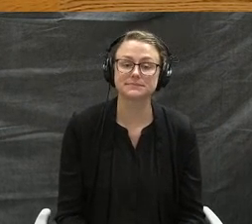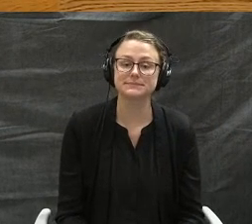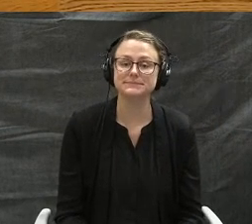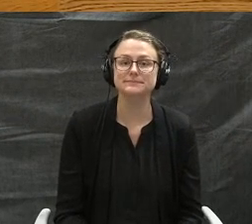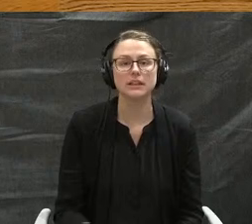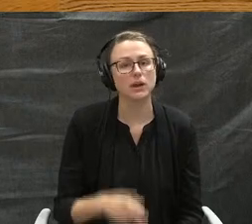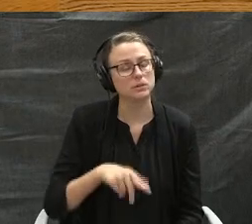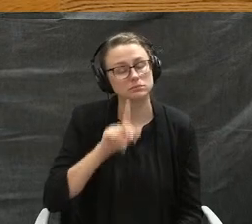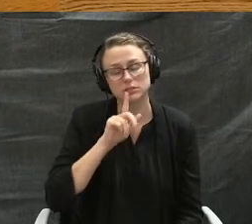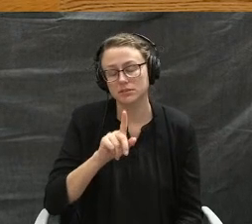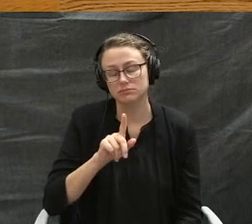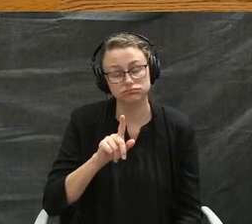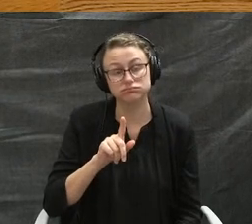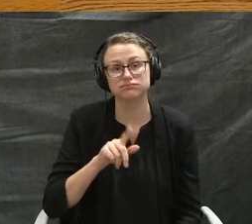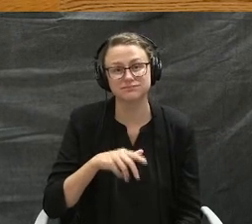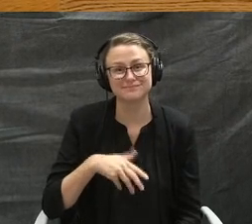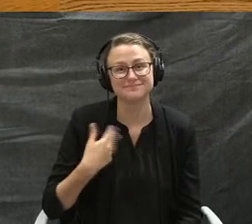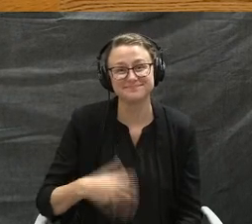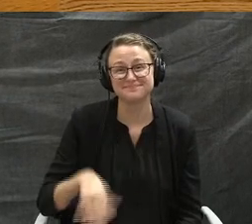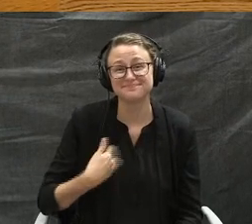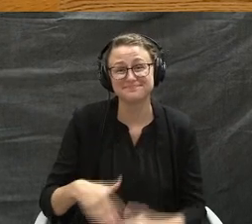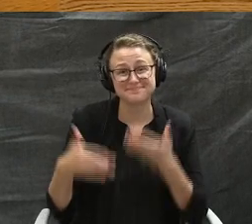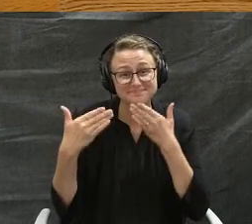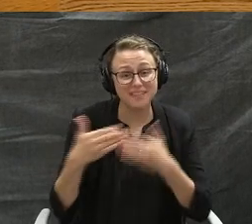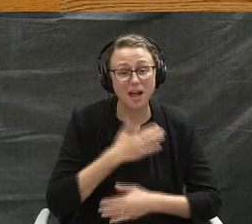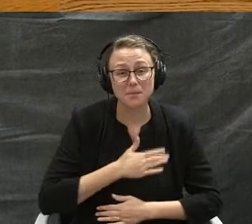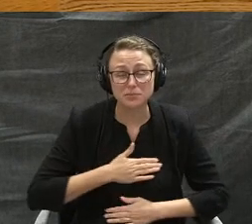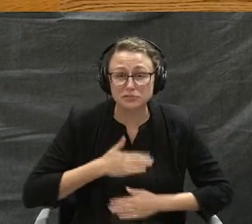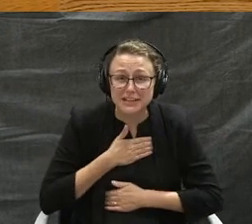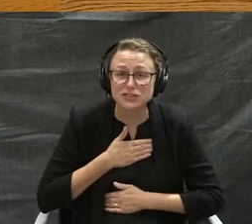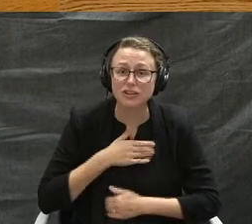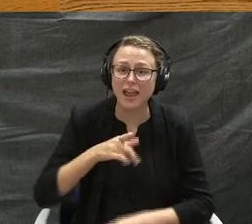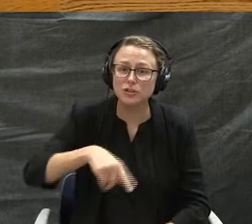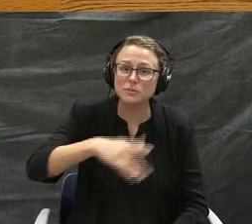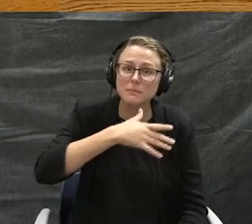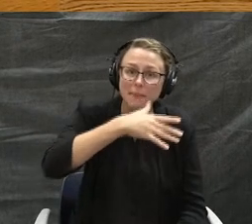appreciate all of the parents and staff have participated in